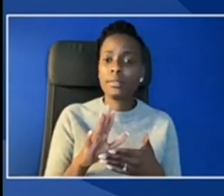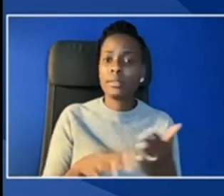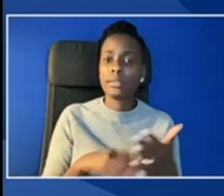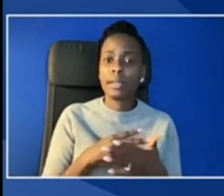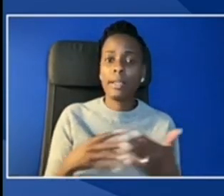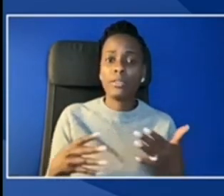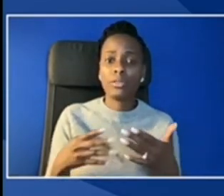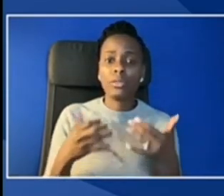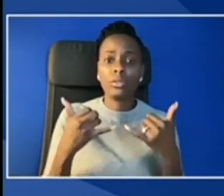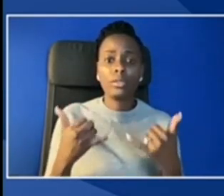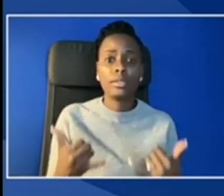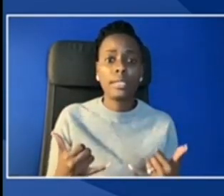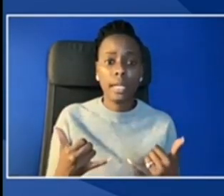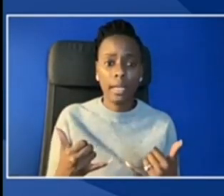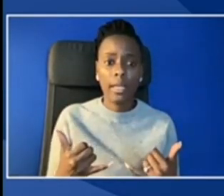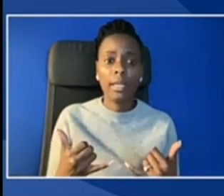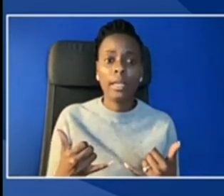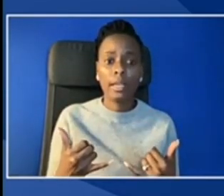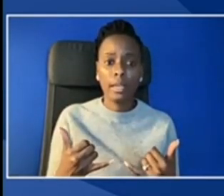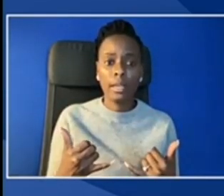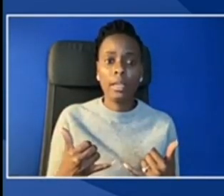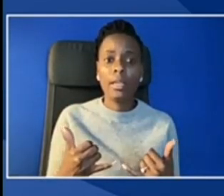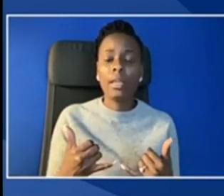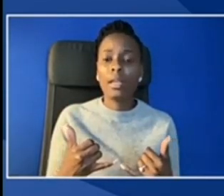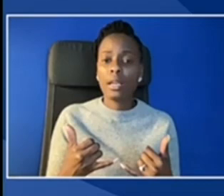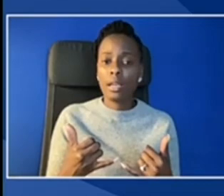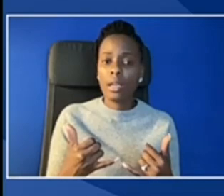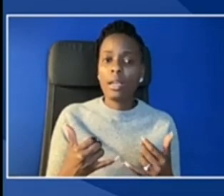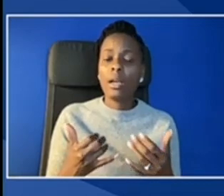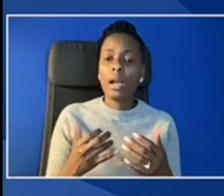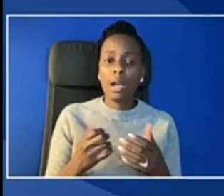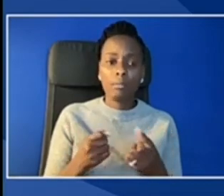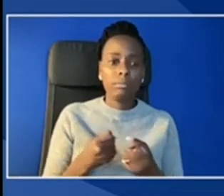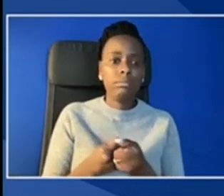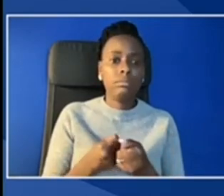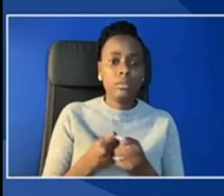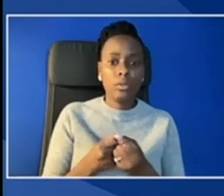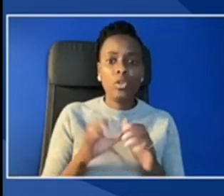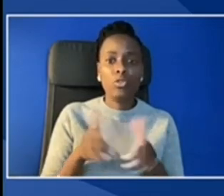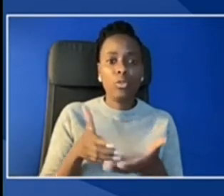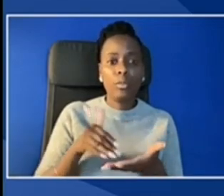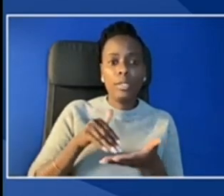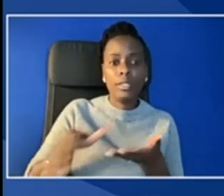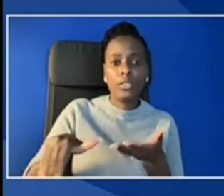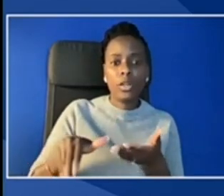of group discharges on University of Phoenix loans, as well as all other